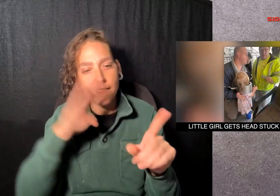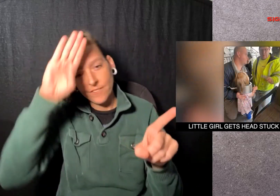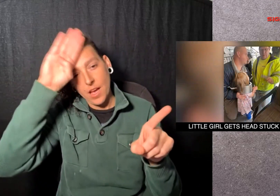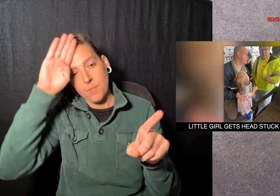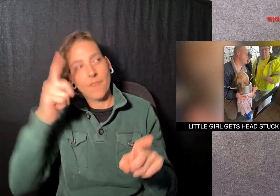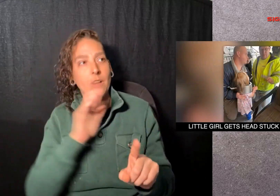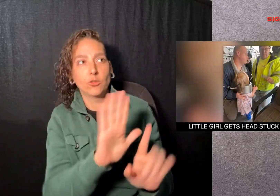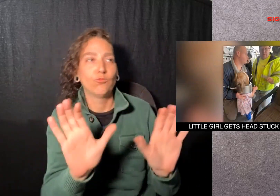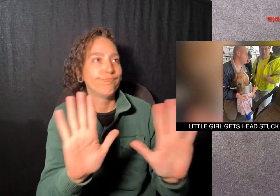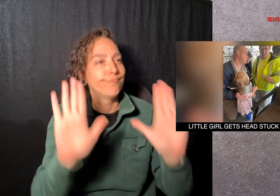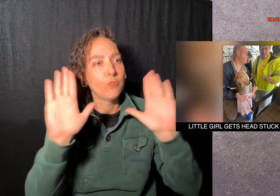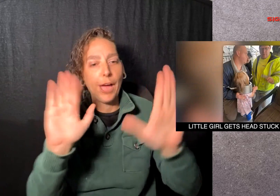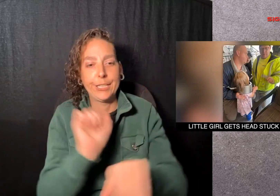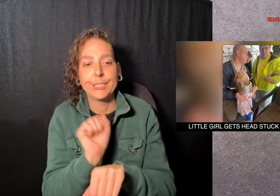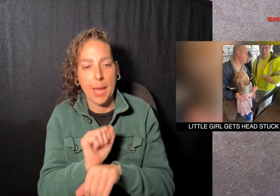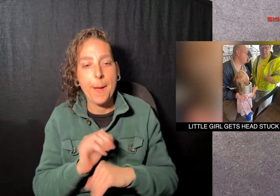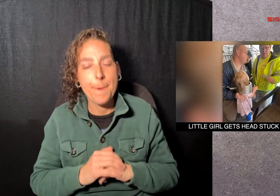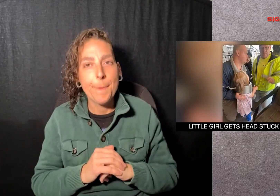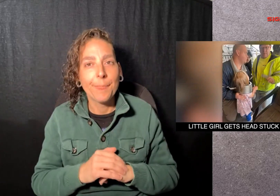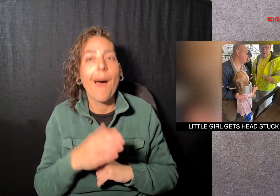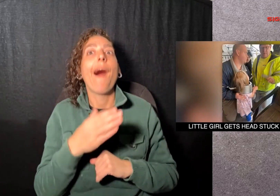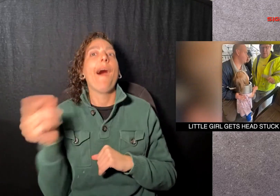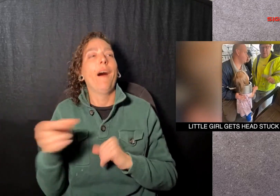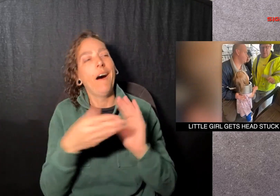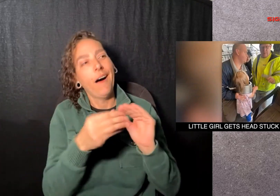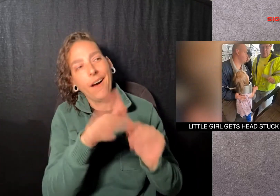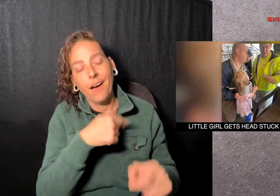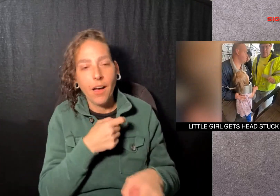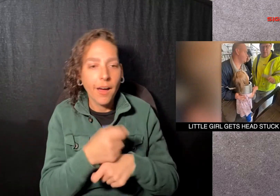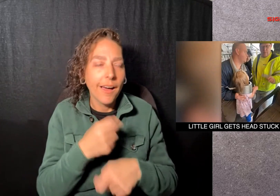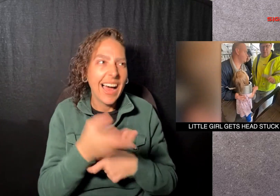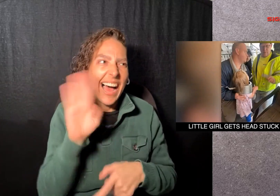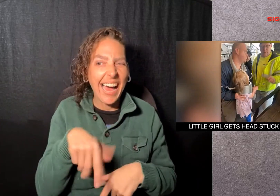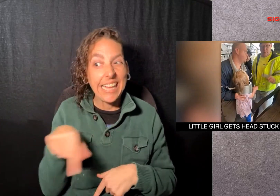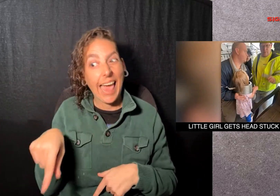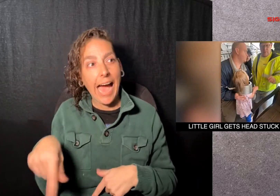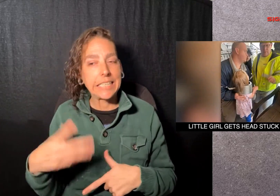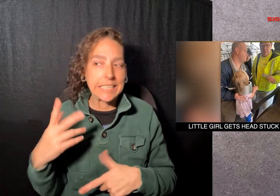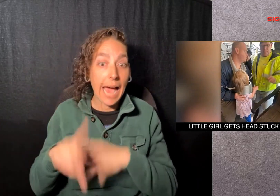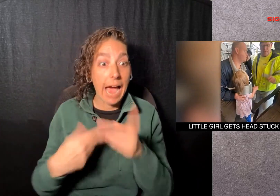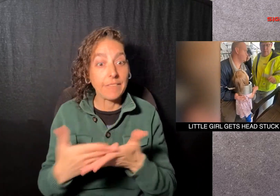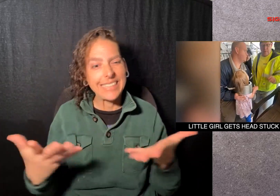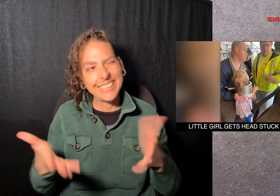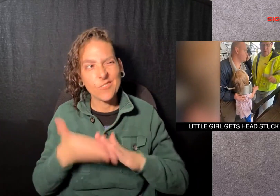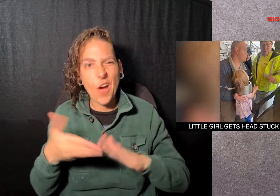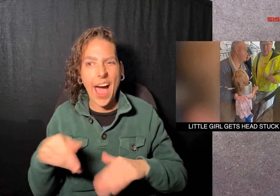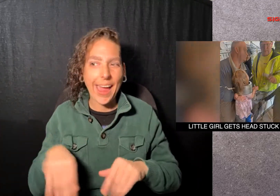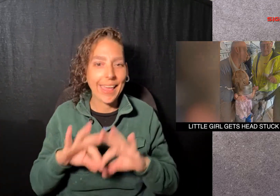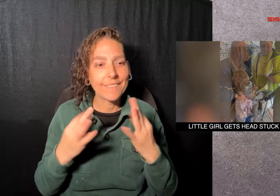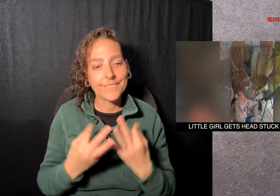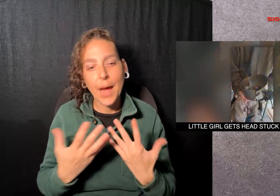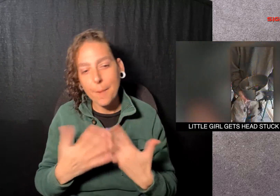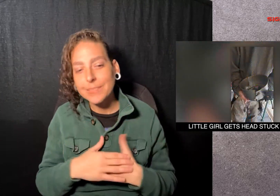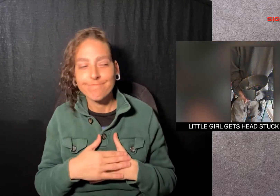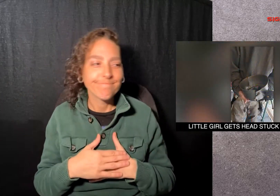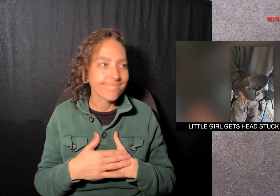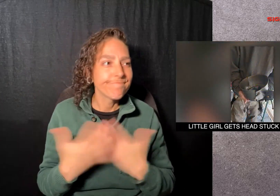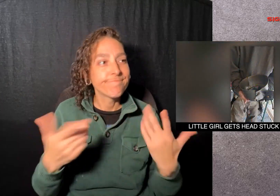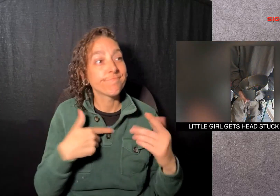great job in fact the mother joked this kind of thing runs in the family the mother says